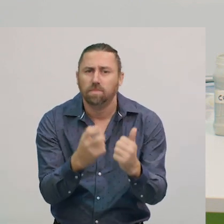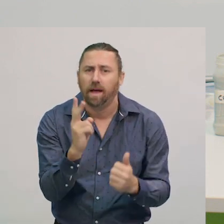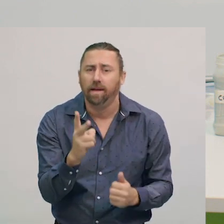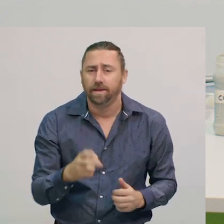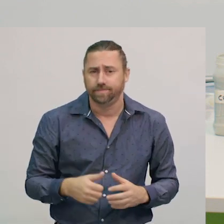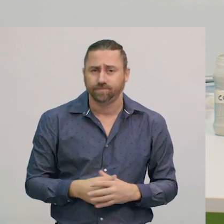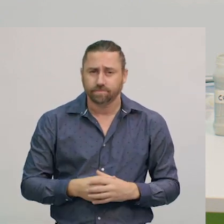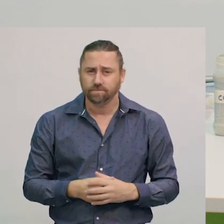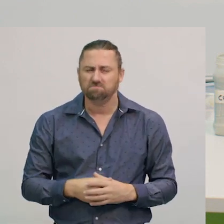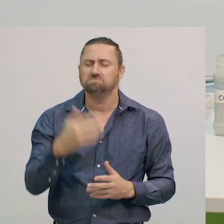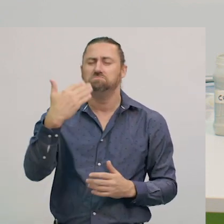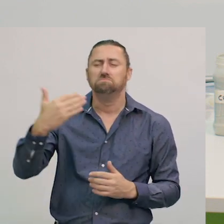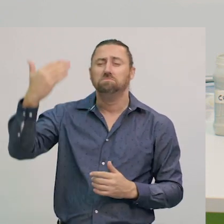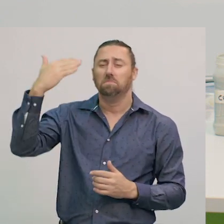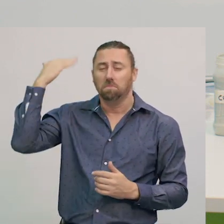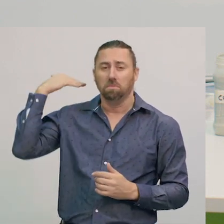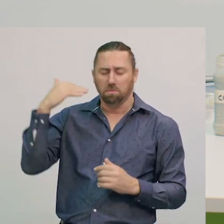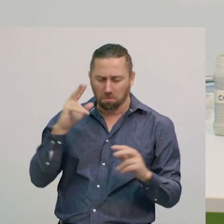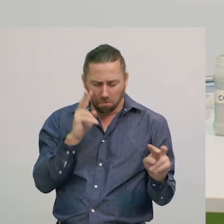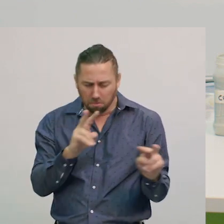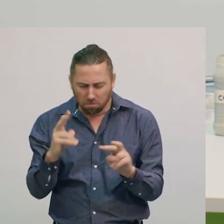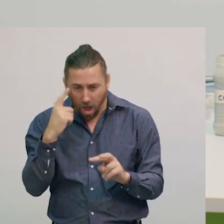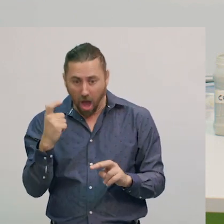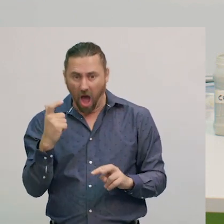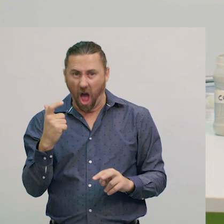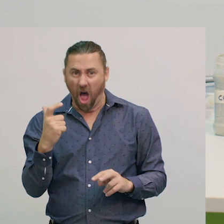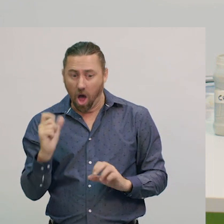A long time ago, people found out that if you baked the clay in a very hot oven,